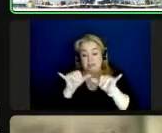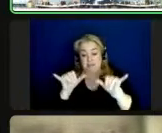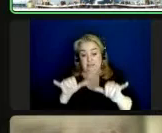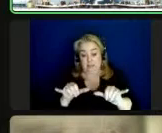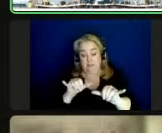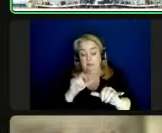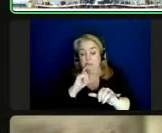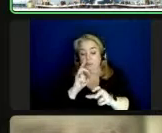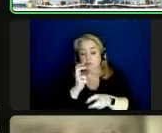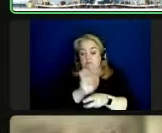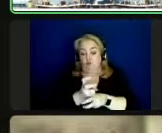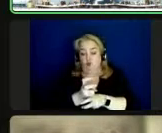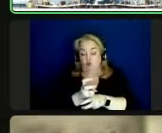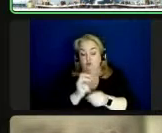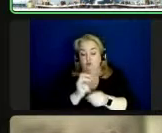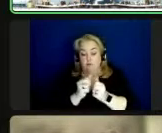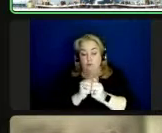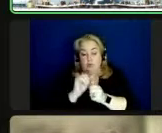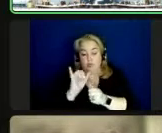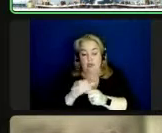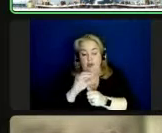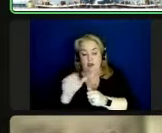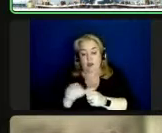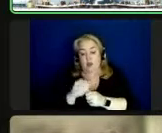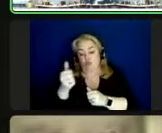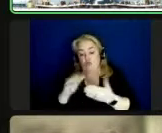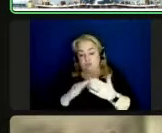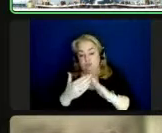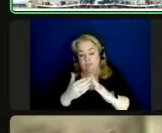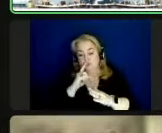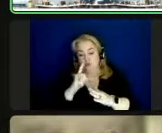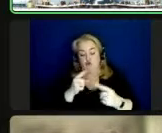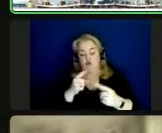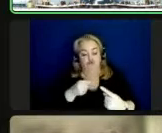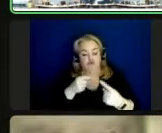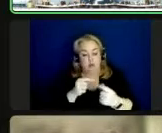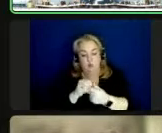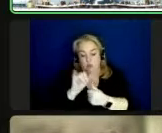THE LOWER END OF THE ECONOMIC SPECTRUM.